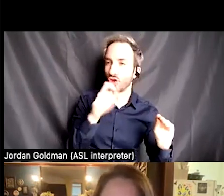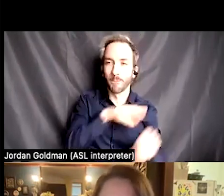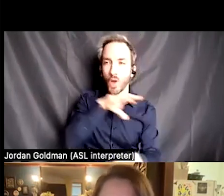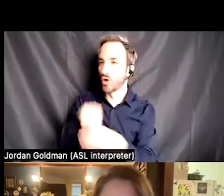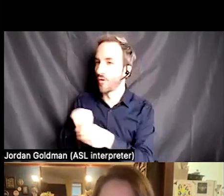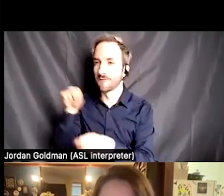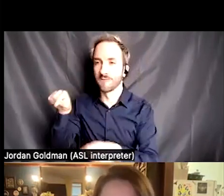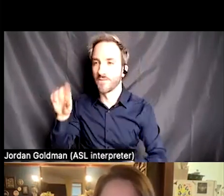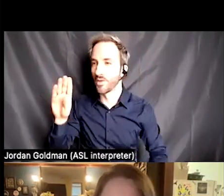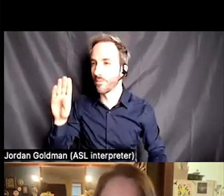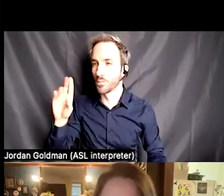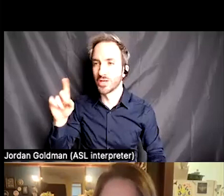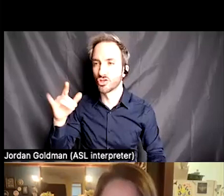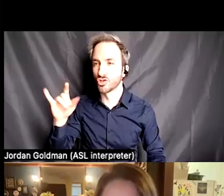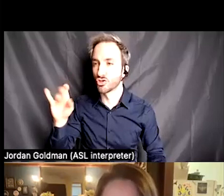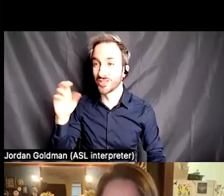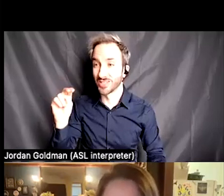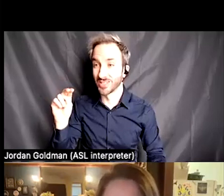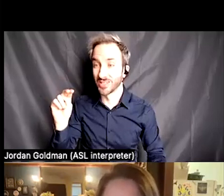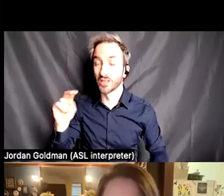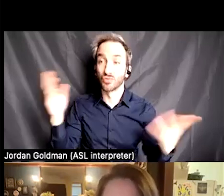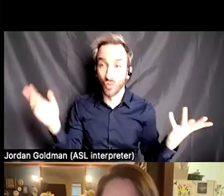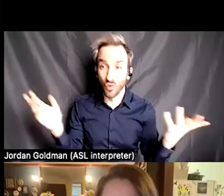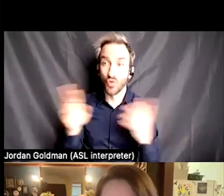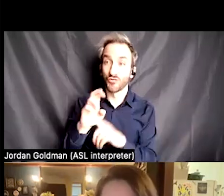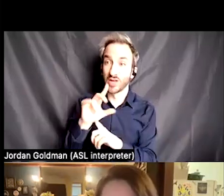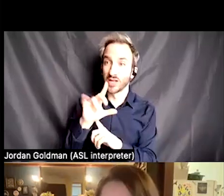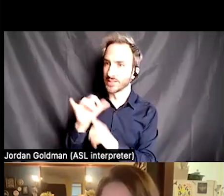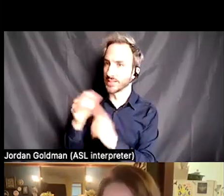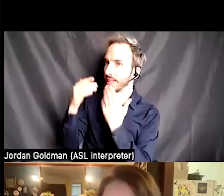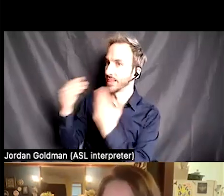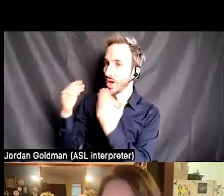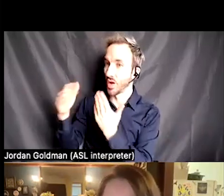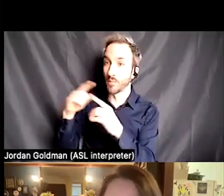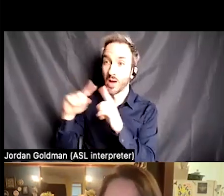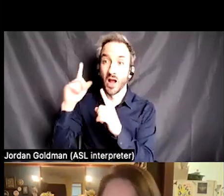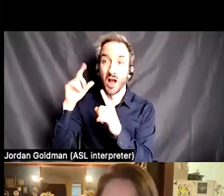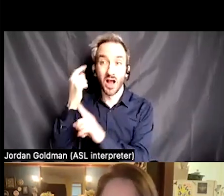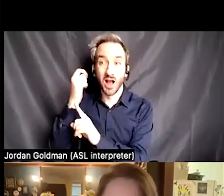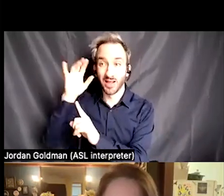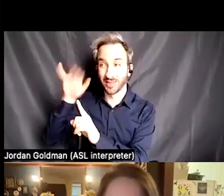While regency had a huge hit on its hand, sales of items outside the sort of runaway bestseller in